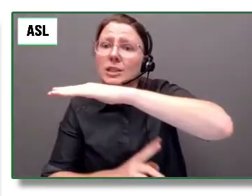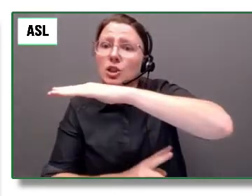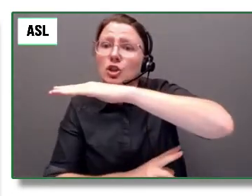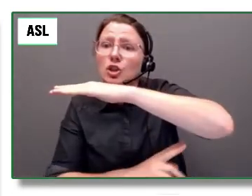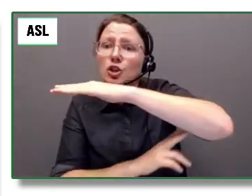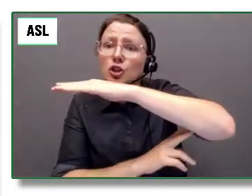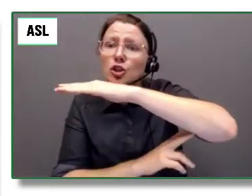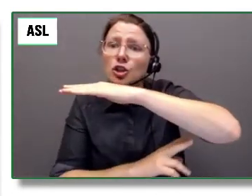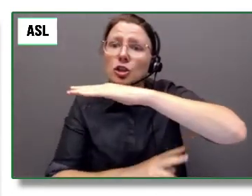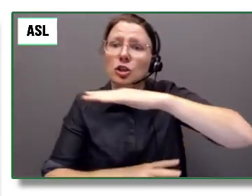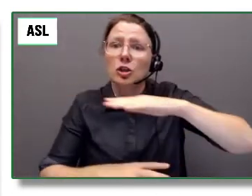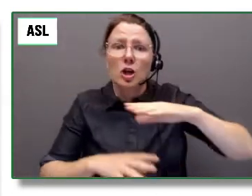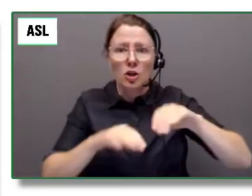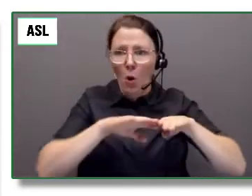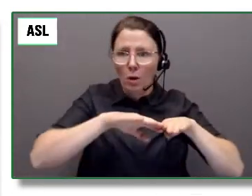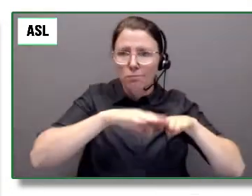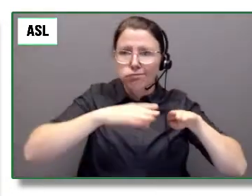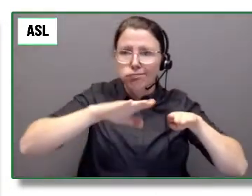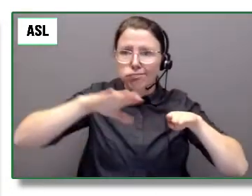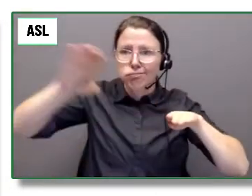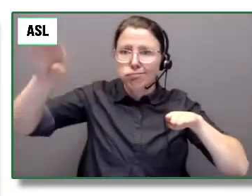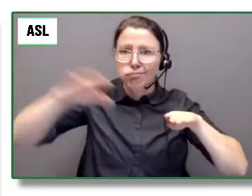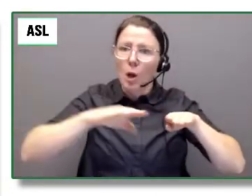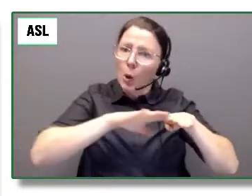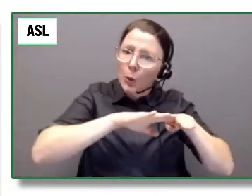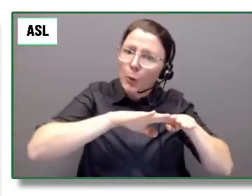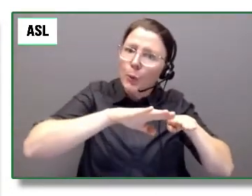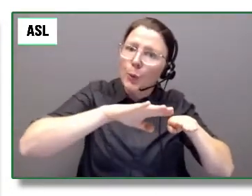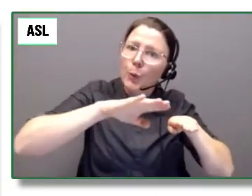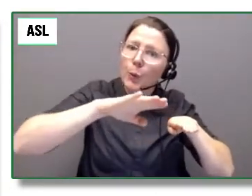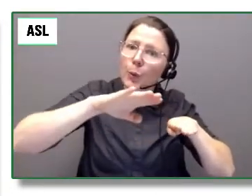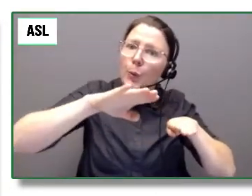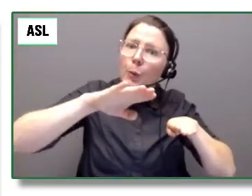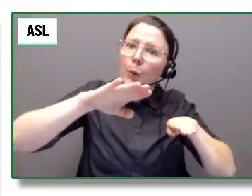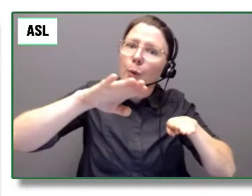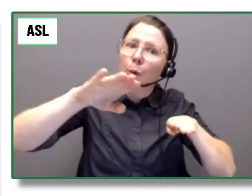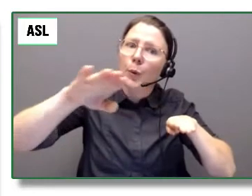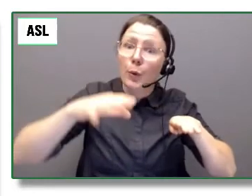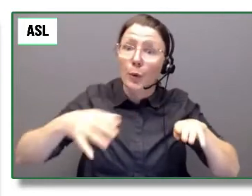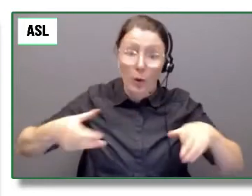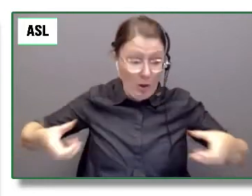exit to the bridge. It allows you to feel a sense of inclusion within that space